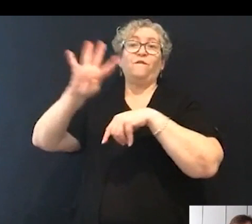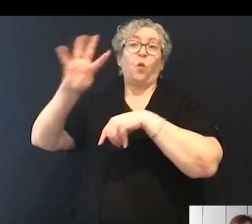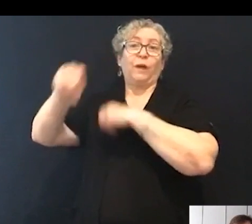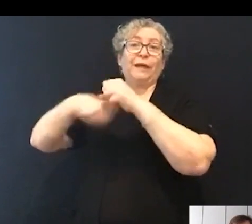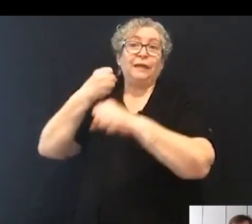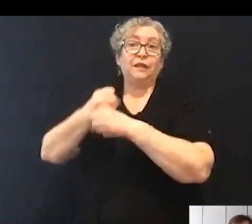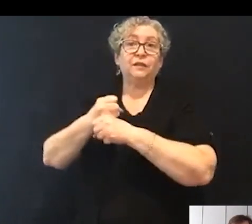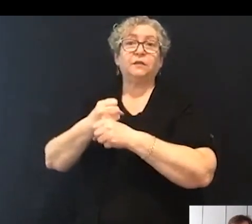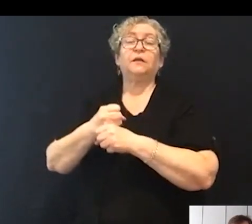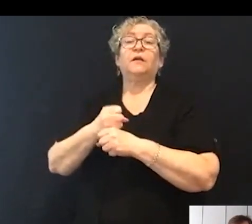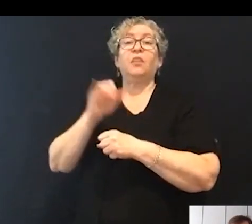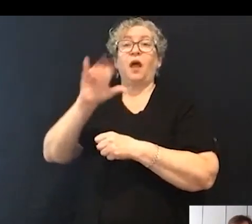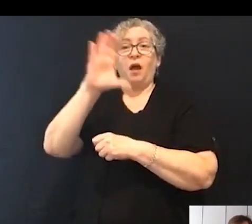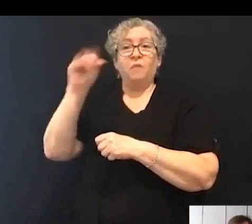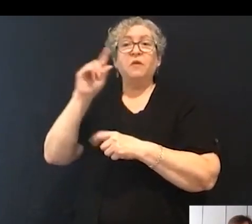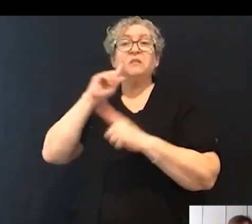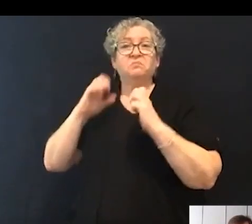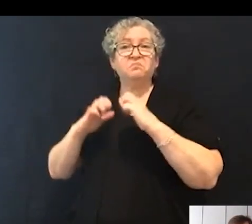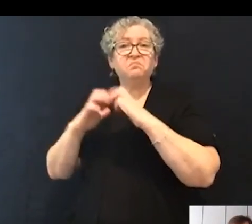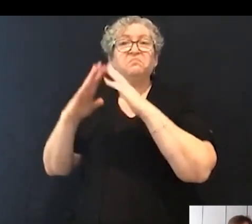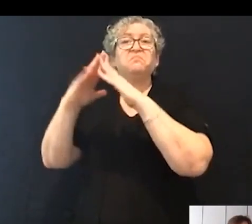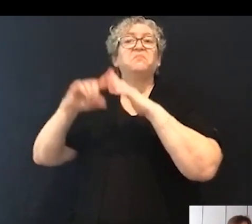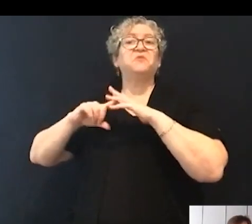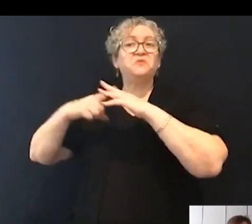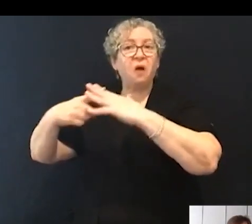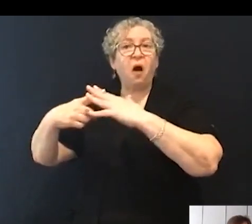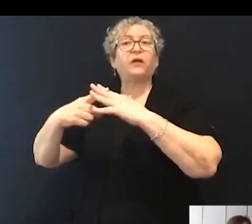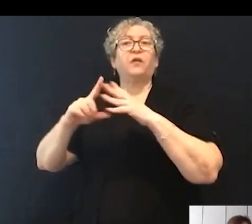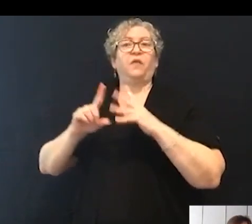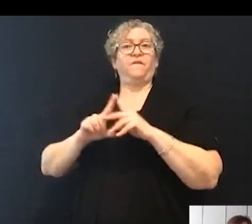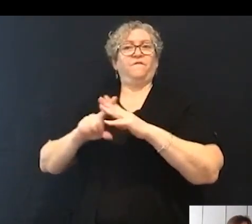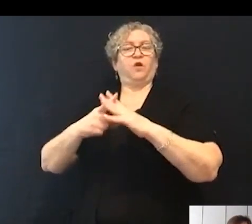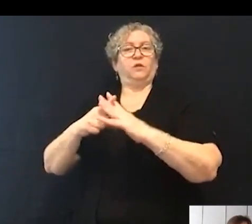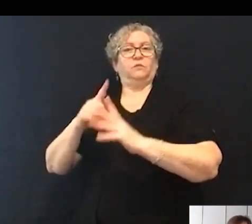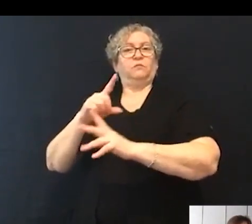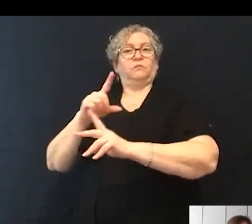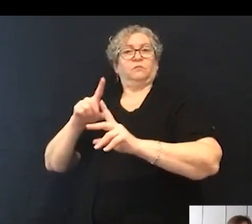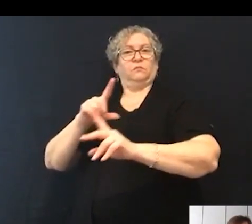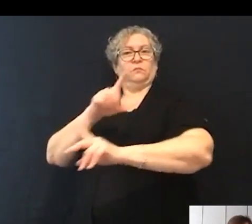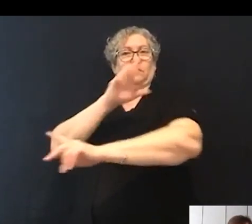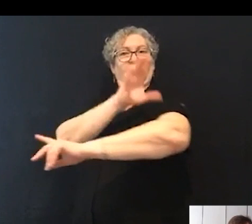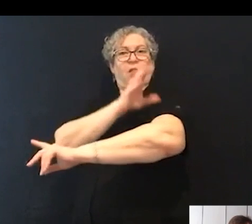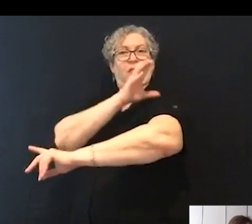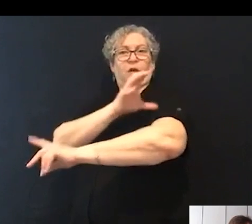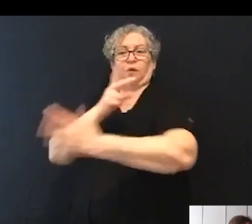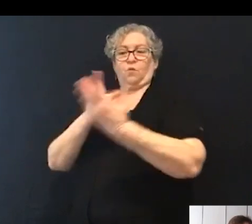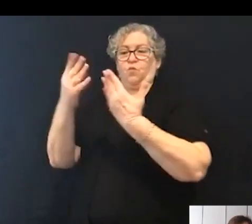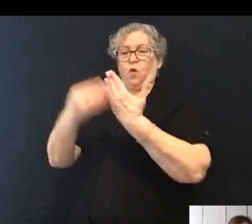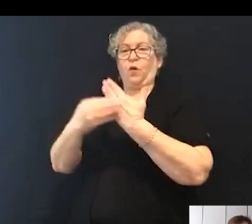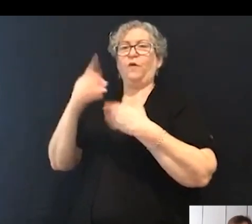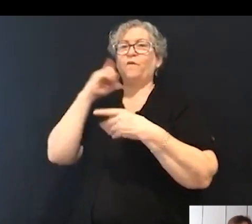The company was able to start already the first clinical program in its most severe form